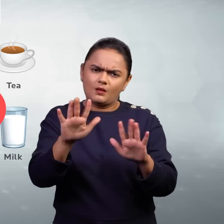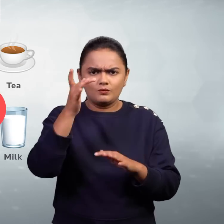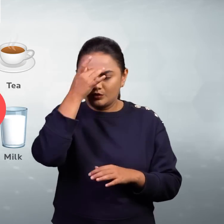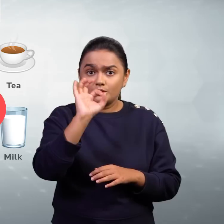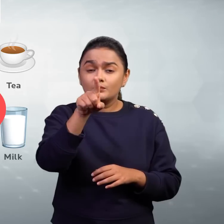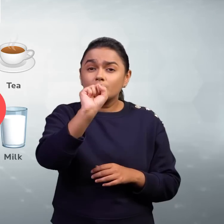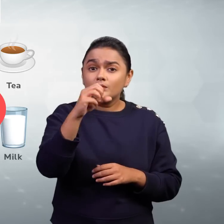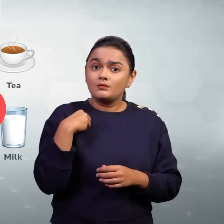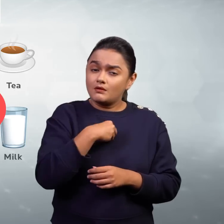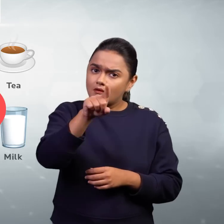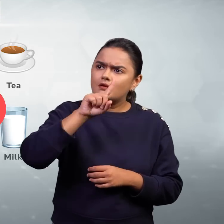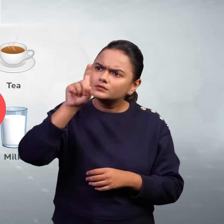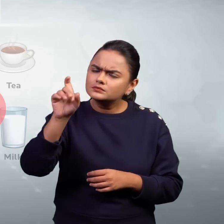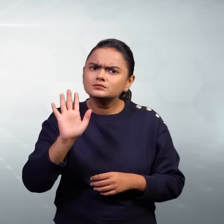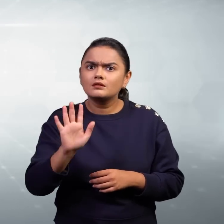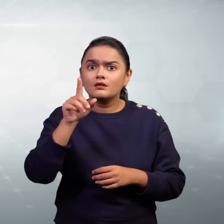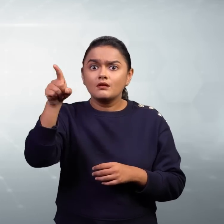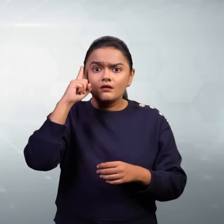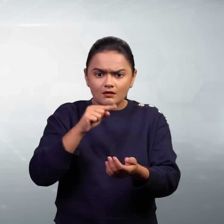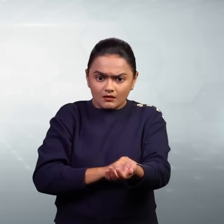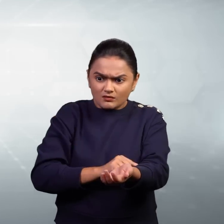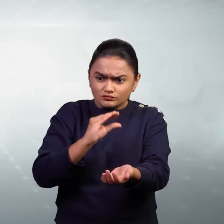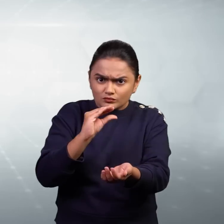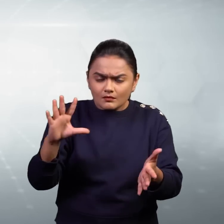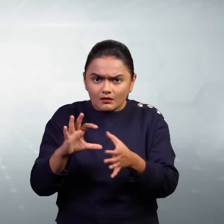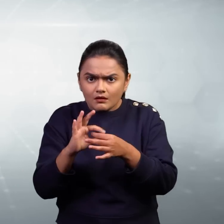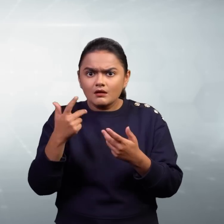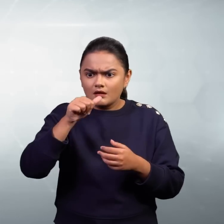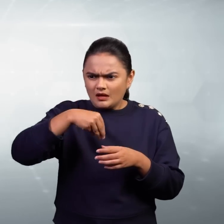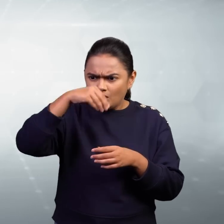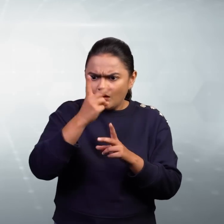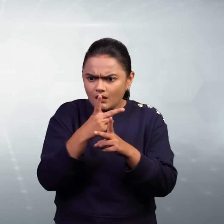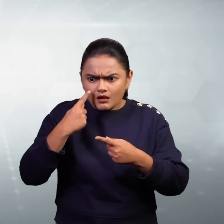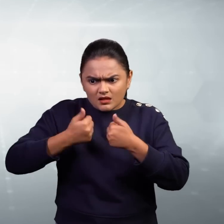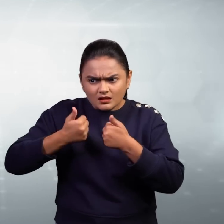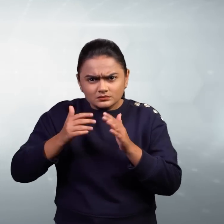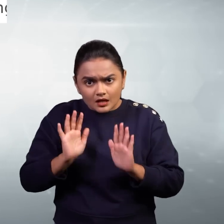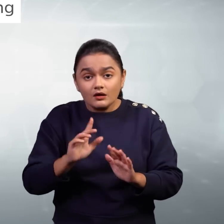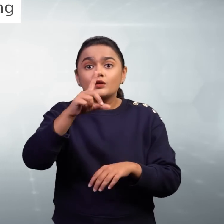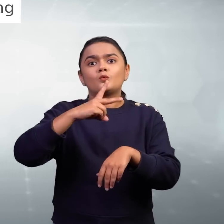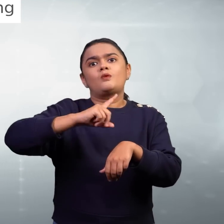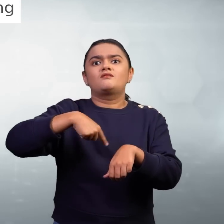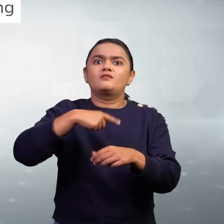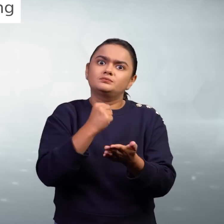But do consult your doctor. If a cholesterol or lipid profile test is also required, you will need to fast for 12 hours.